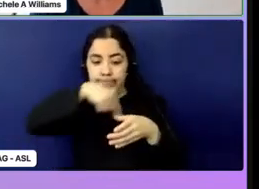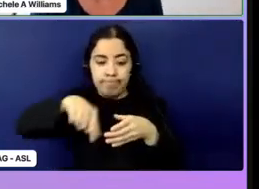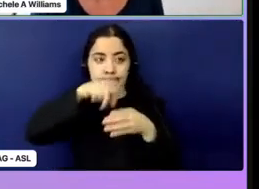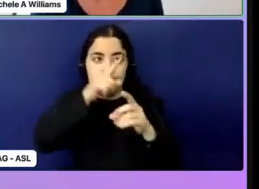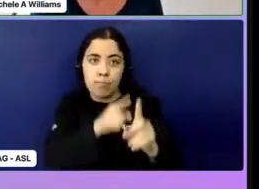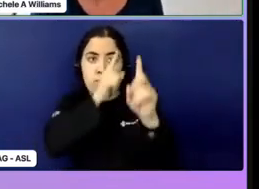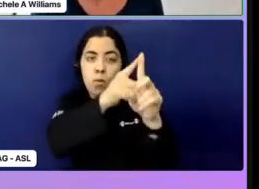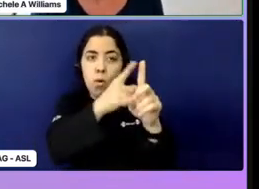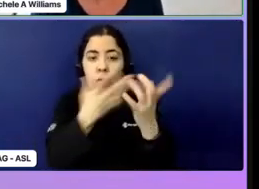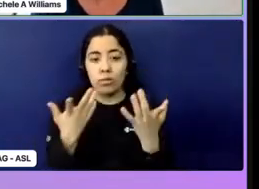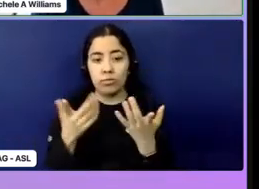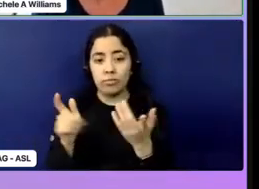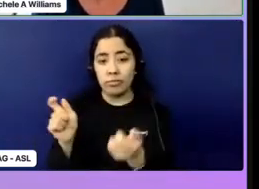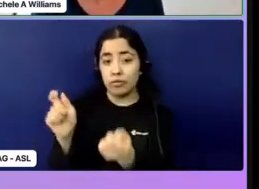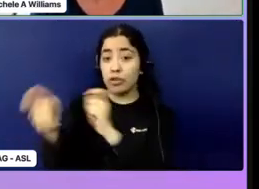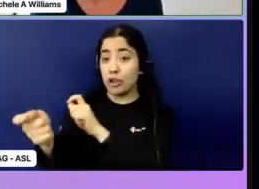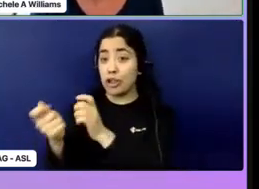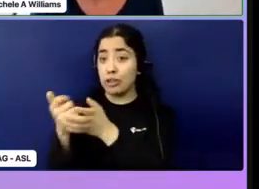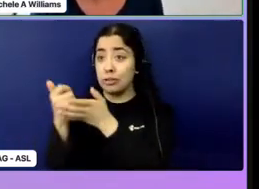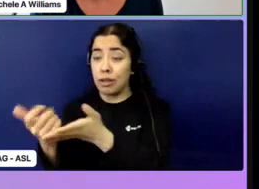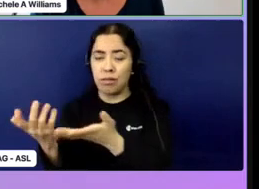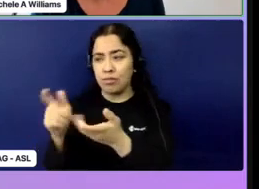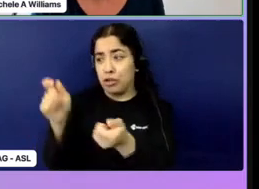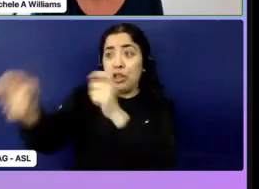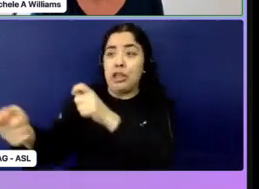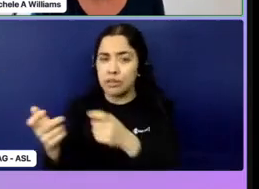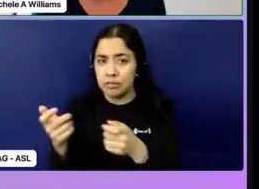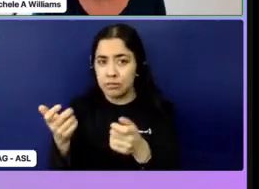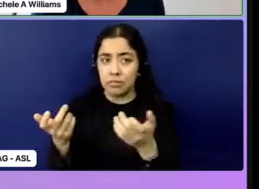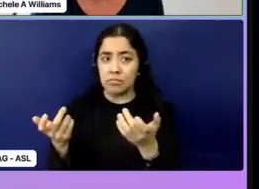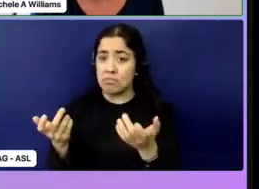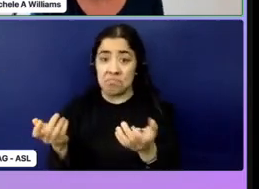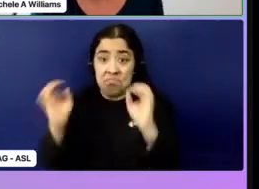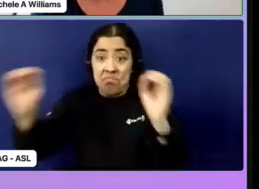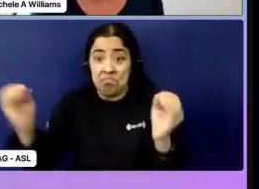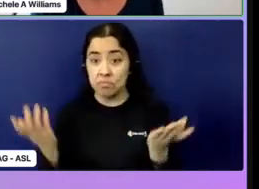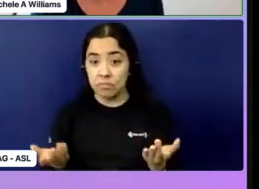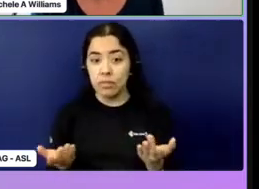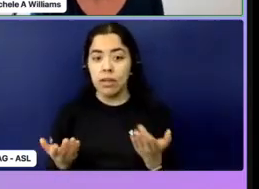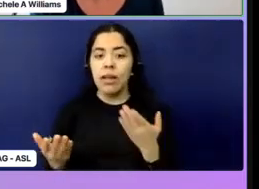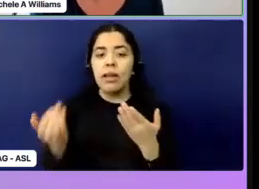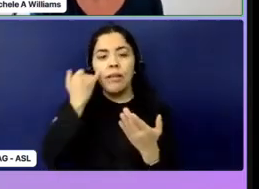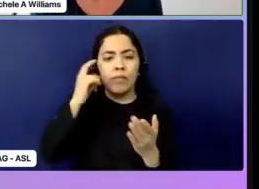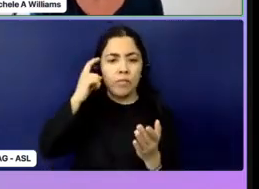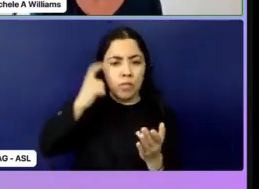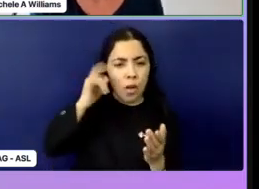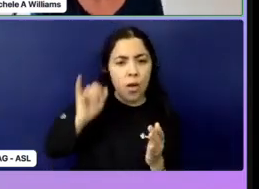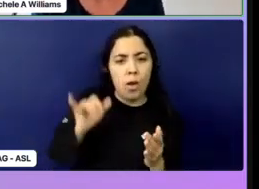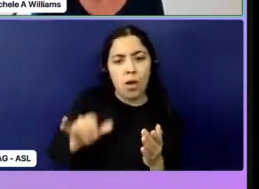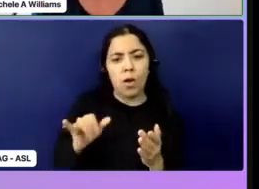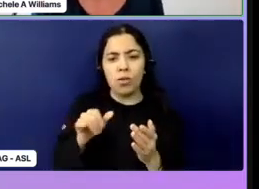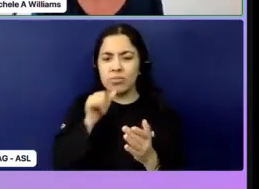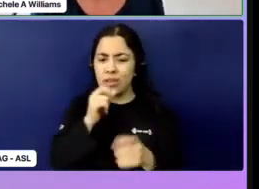for the organization that you are working with, is not actual change, because if you find